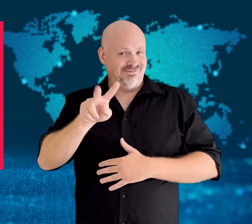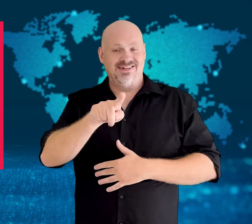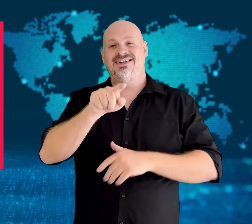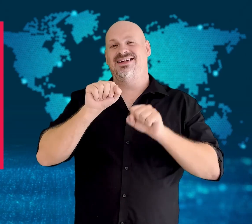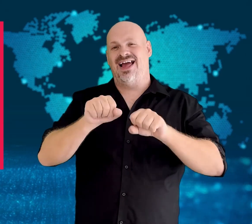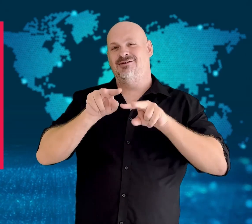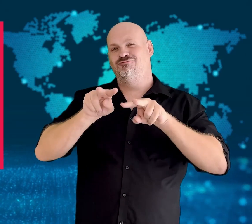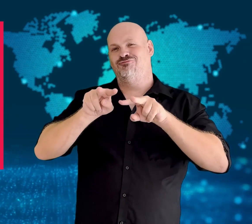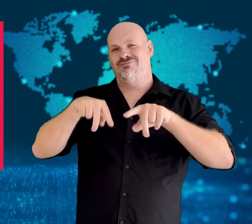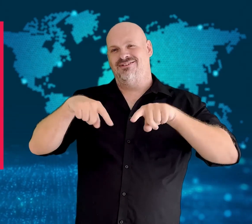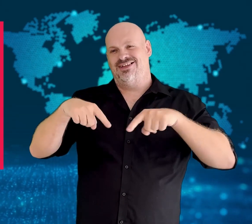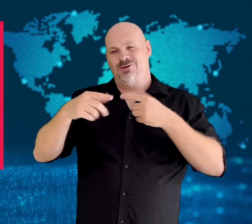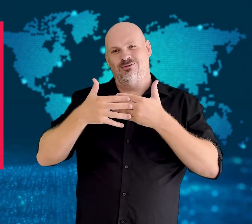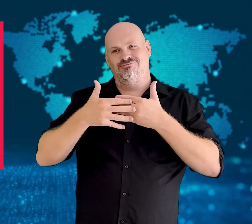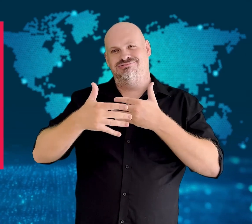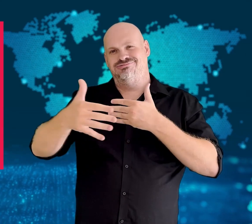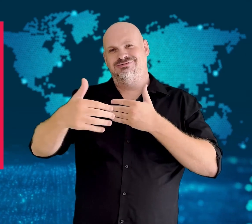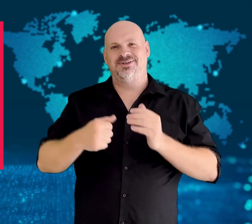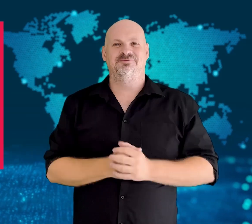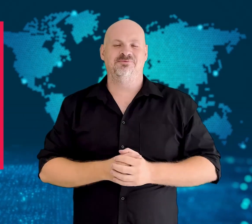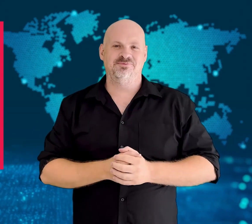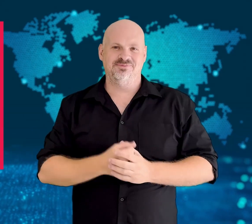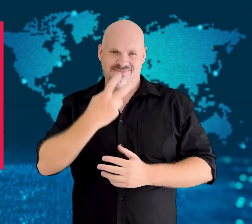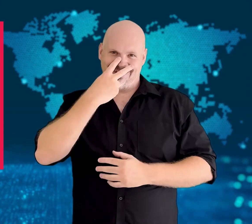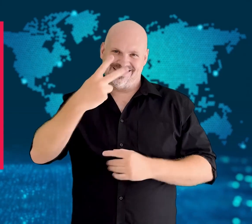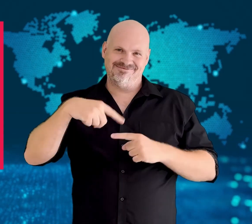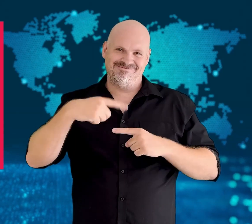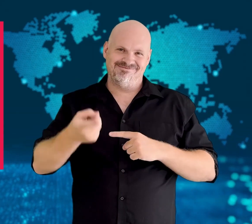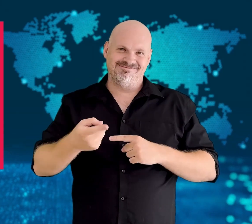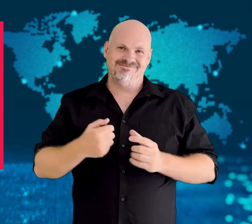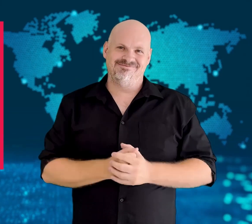to get new video updates! See you next time!